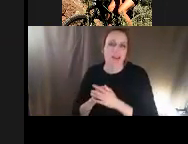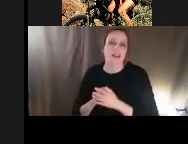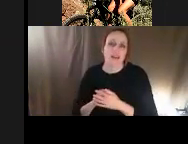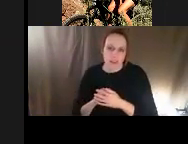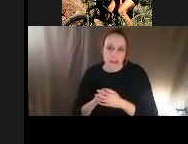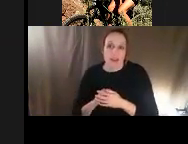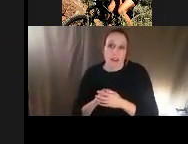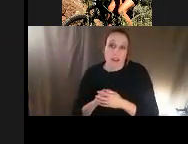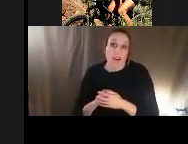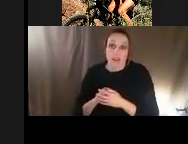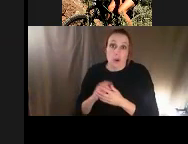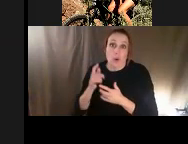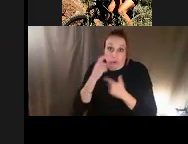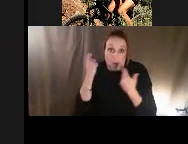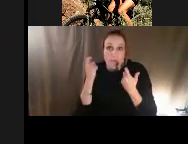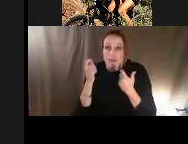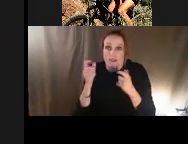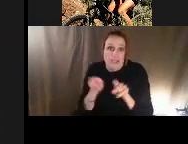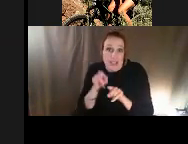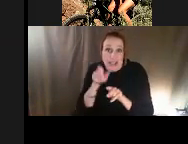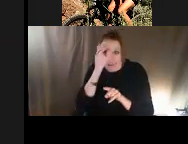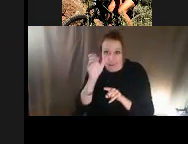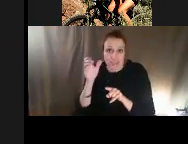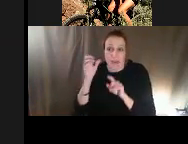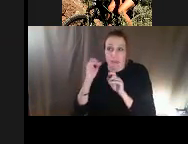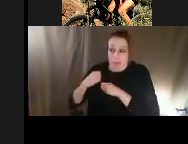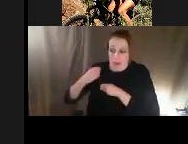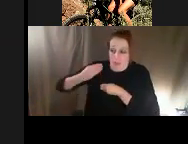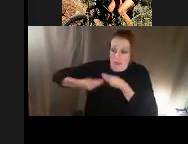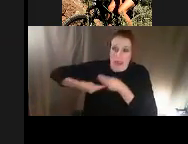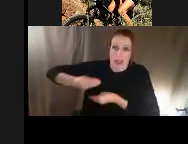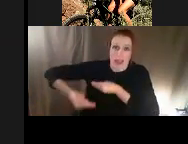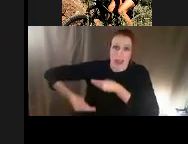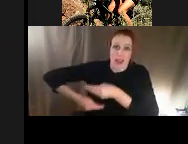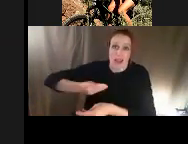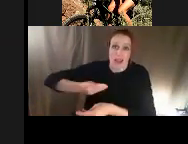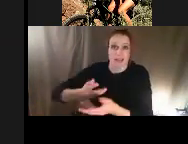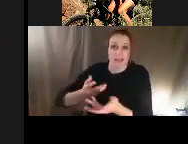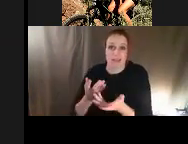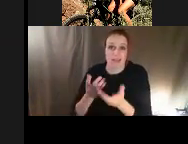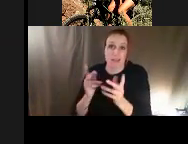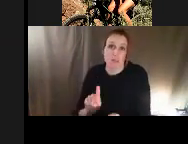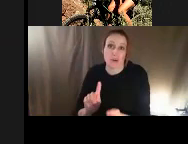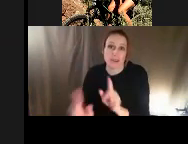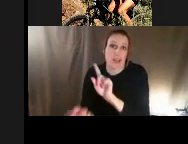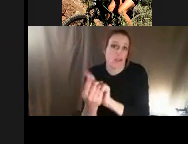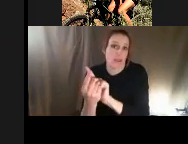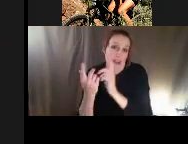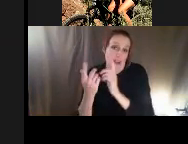can also be passed from generation to generation. The other piece to that too, is that because of